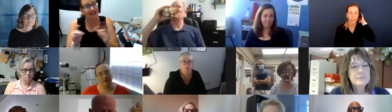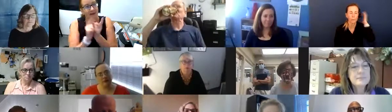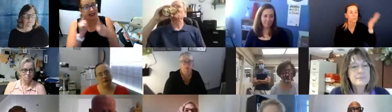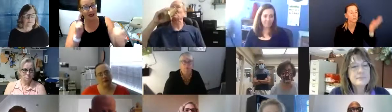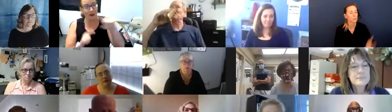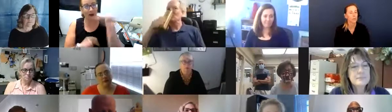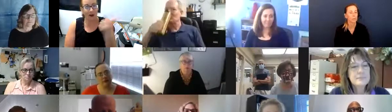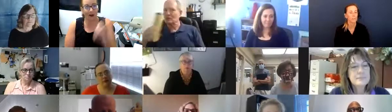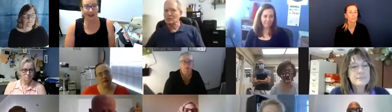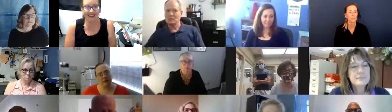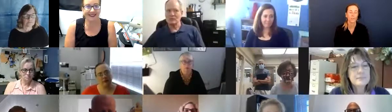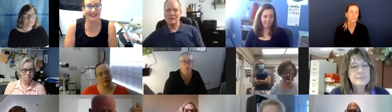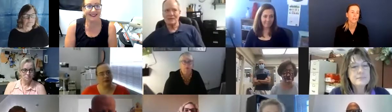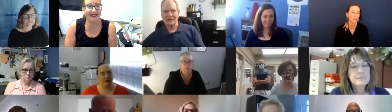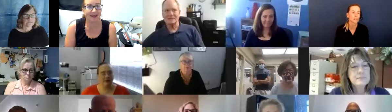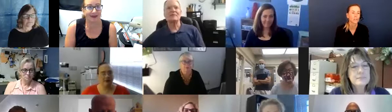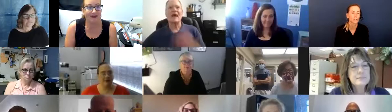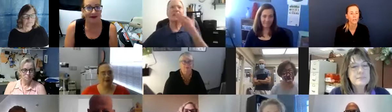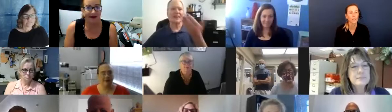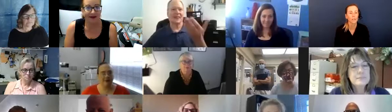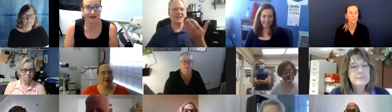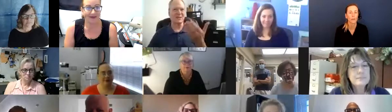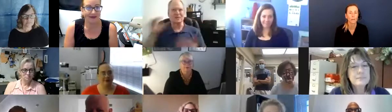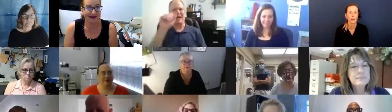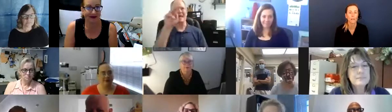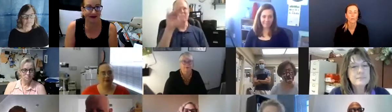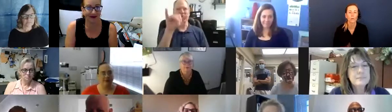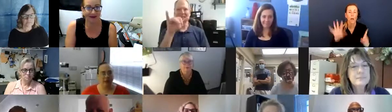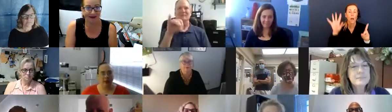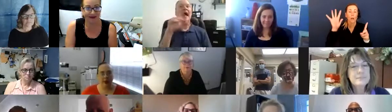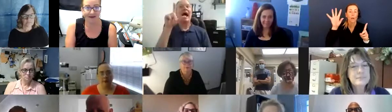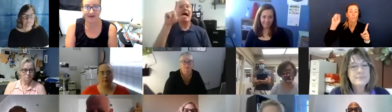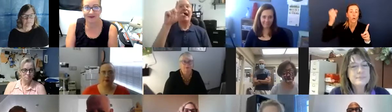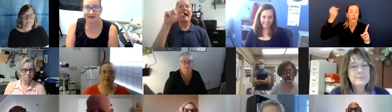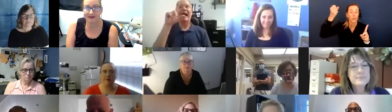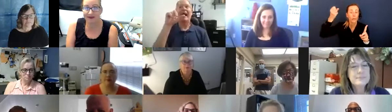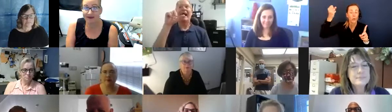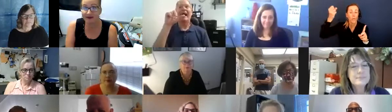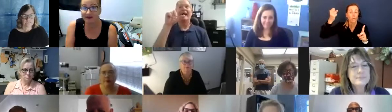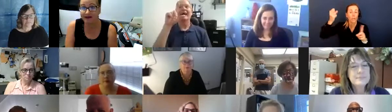Nice to meet you all! Tom: Thank you, Amy. Letha--